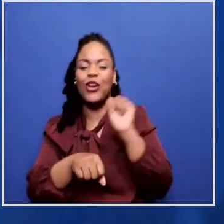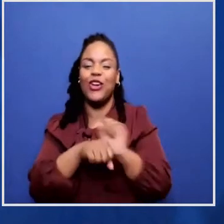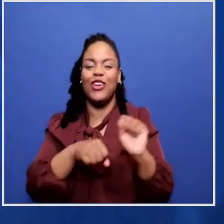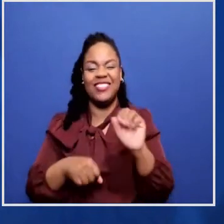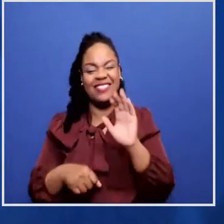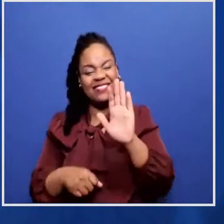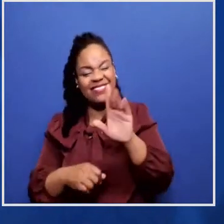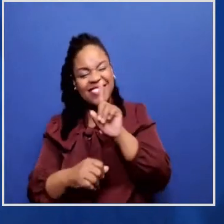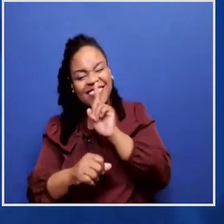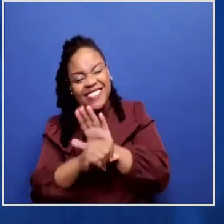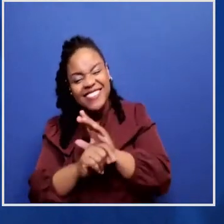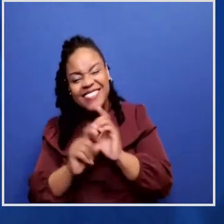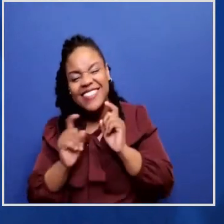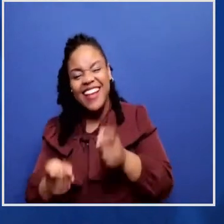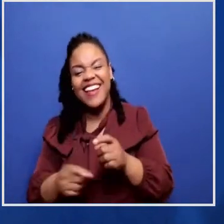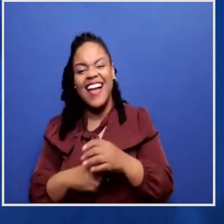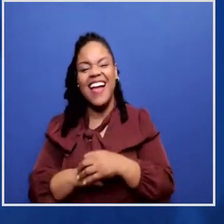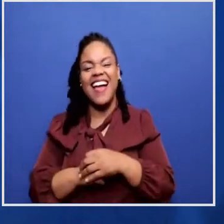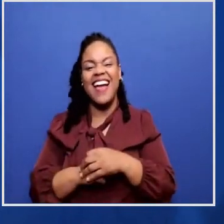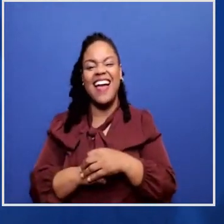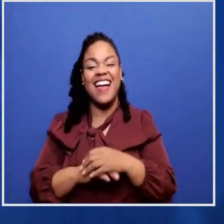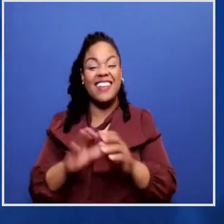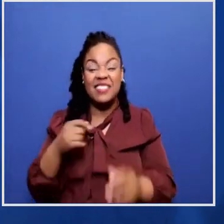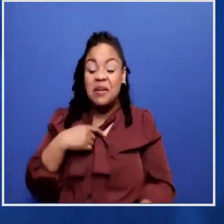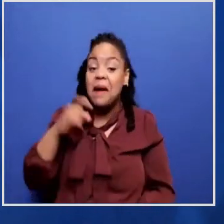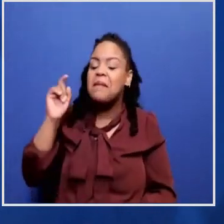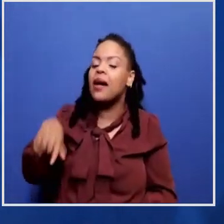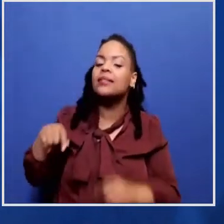LOUISIANA BROTHER, MY HOME BOY, FOR YOUR WORK AND DEDICATION TO